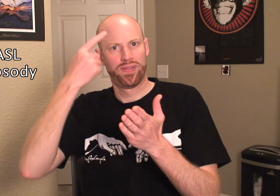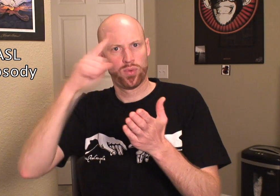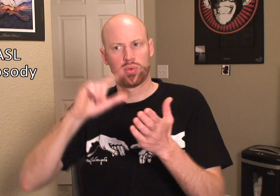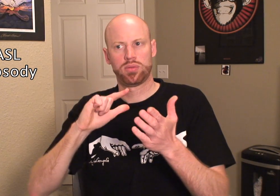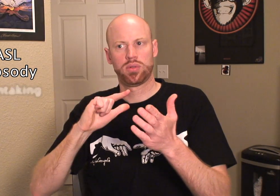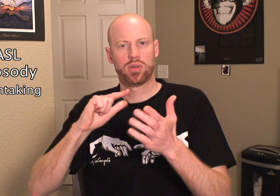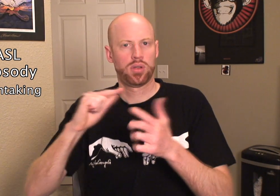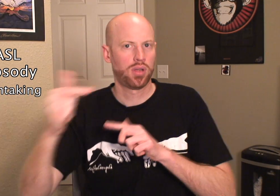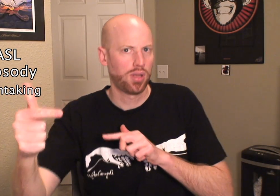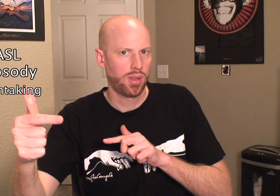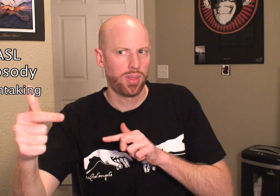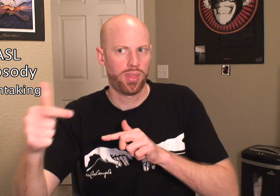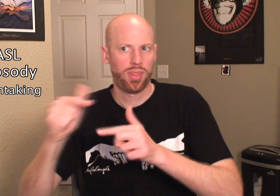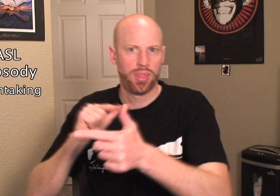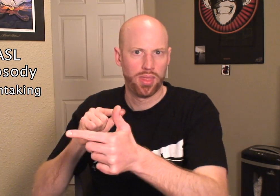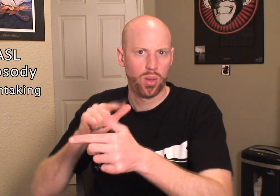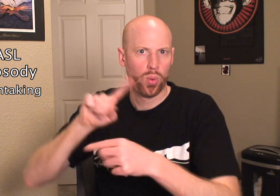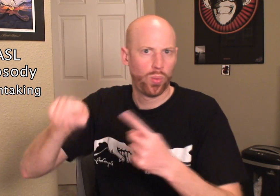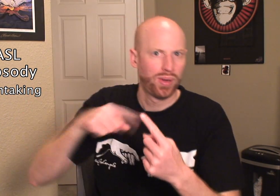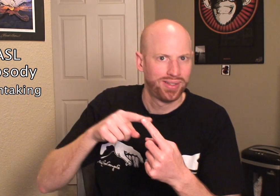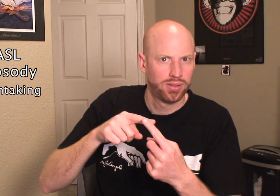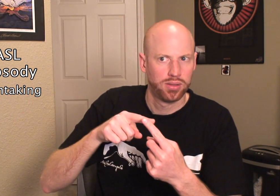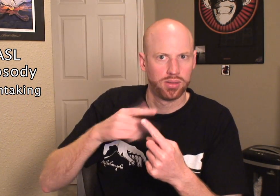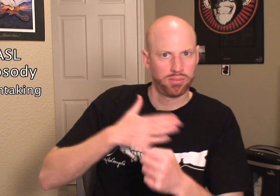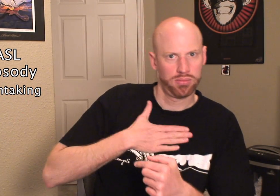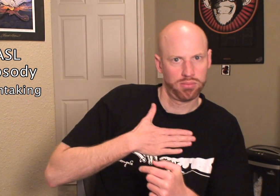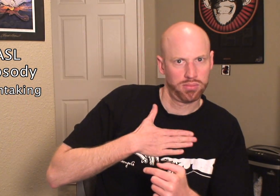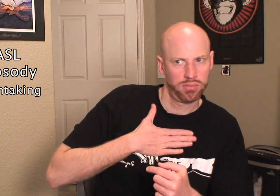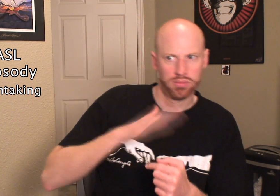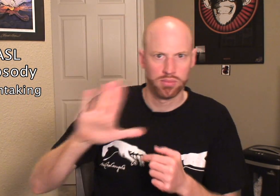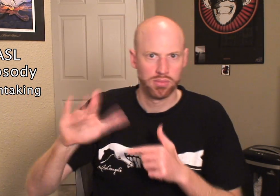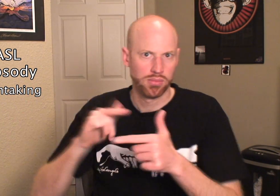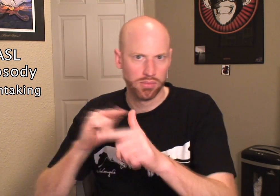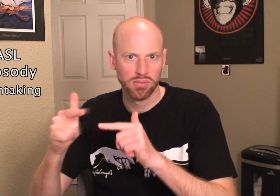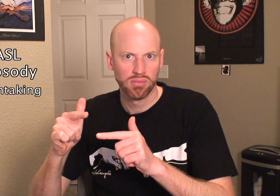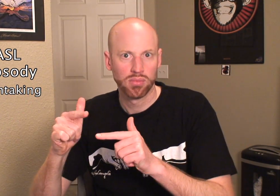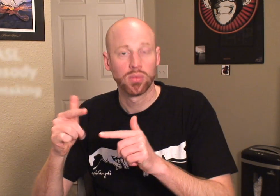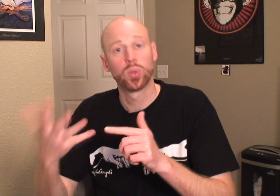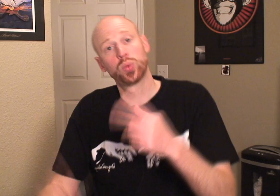when it's our turn to talk during a conversation.